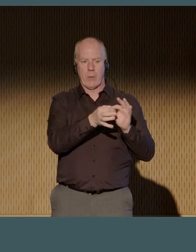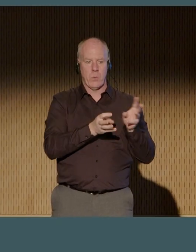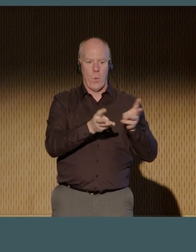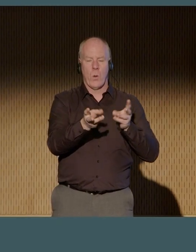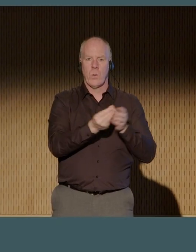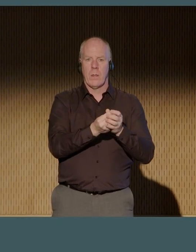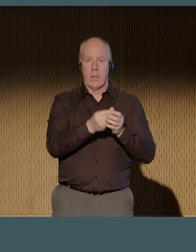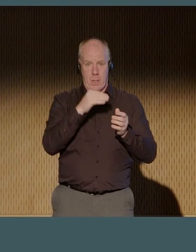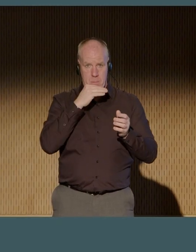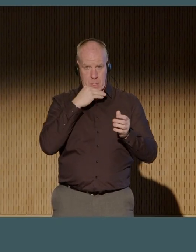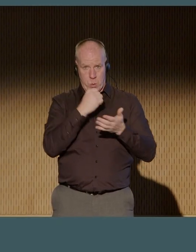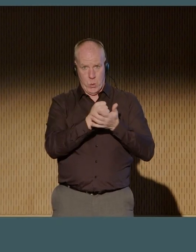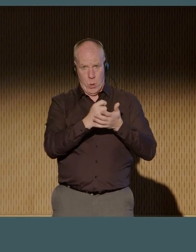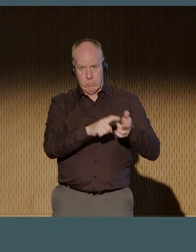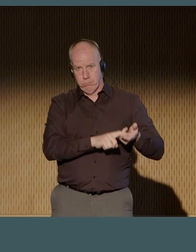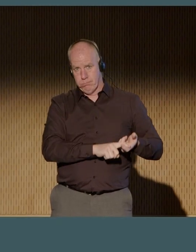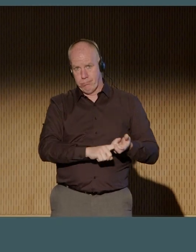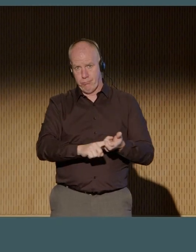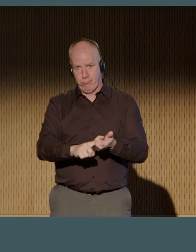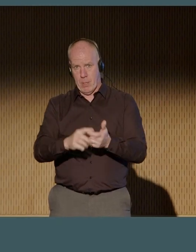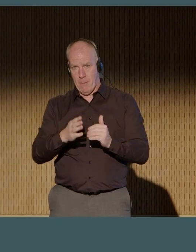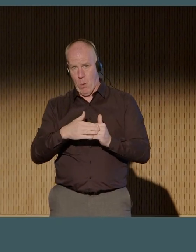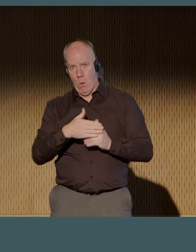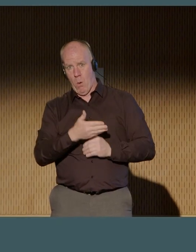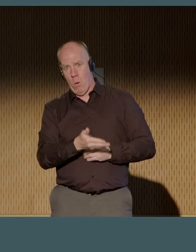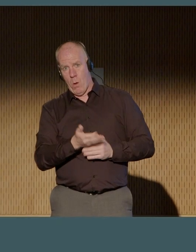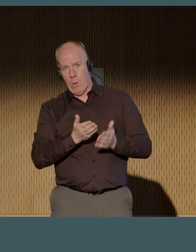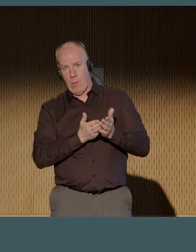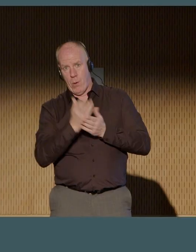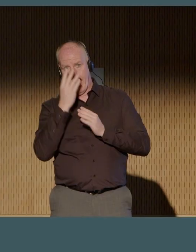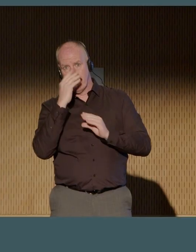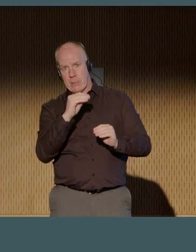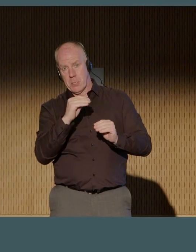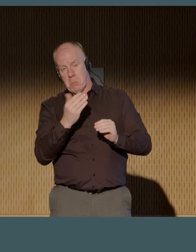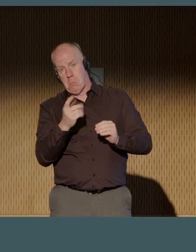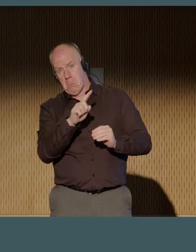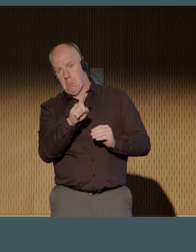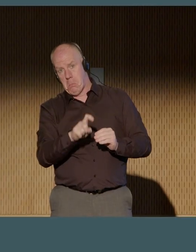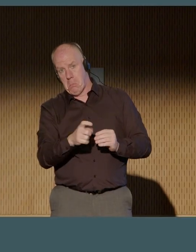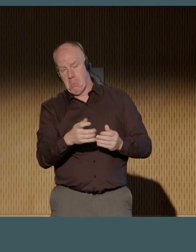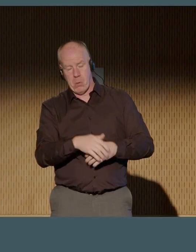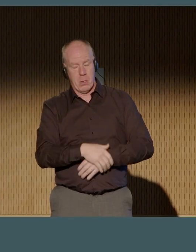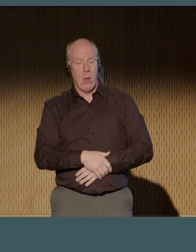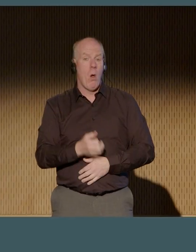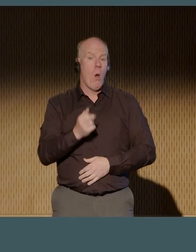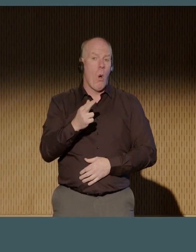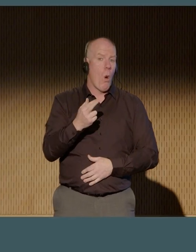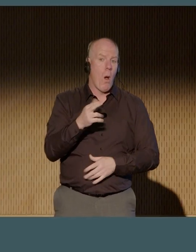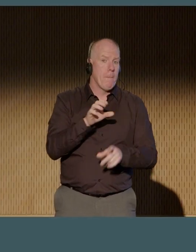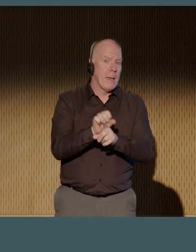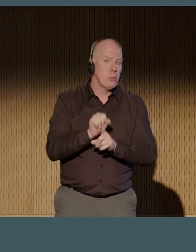does that sustain them in their education more, or how do you measure that? If you look at the